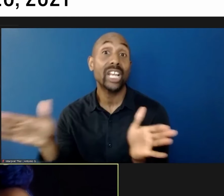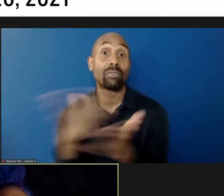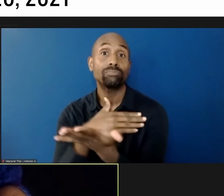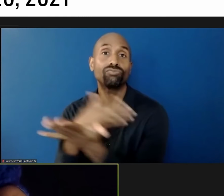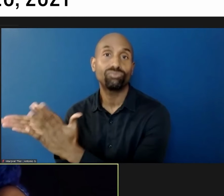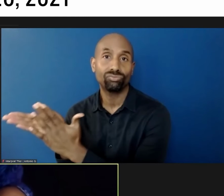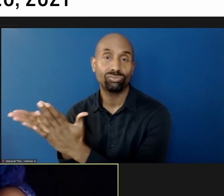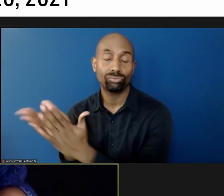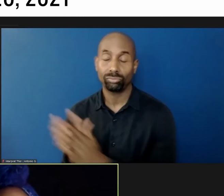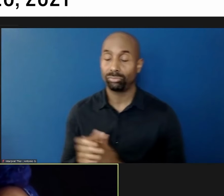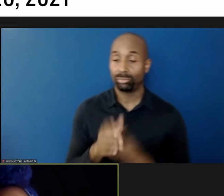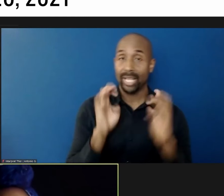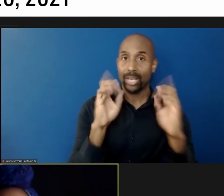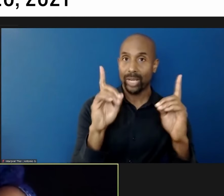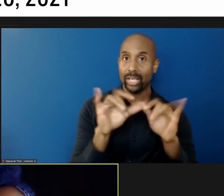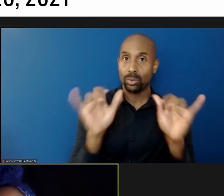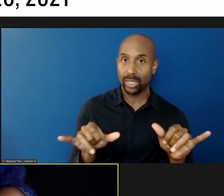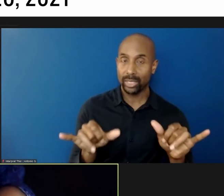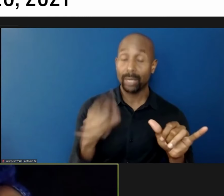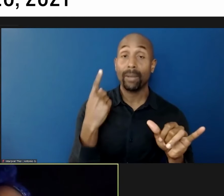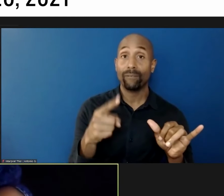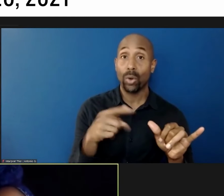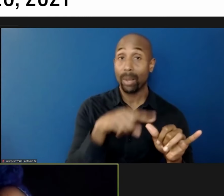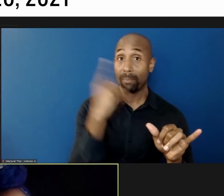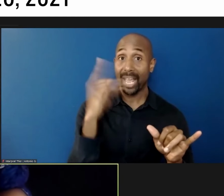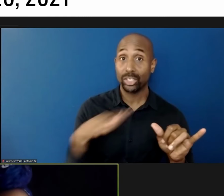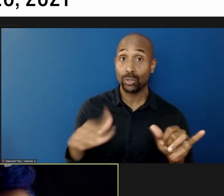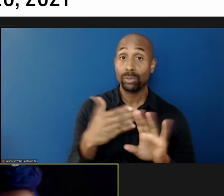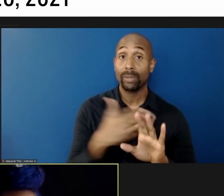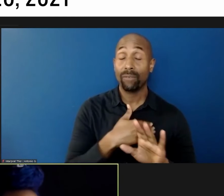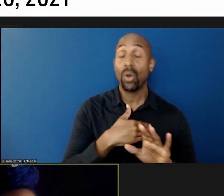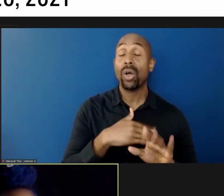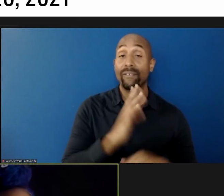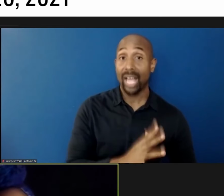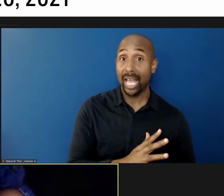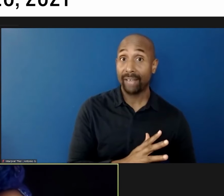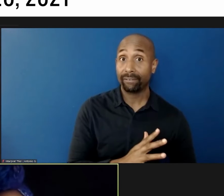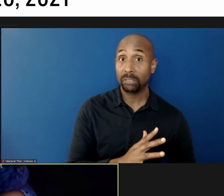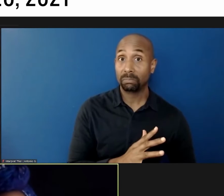age I think it was five, Black children, especially Black girls do really well and then beyond